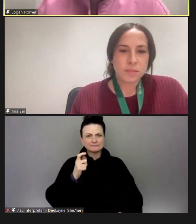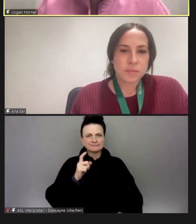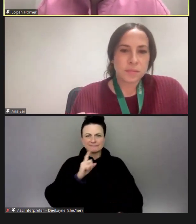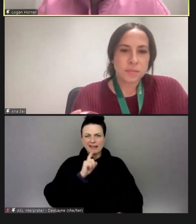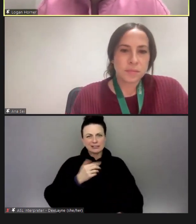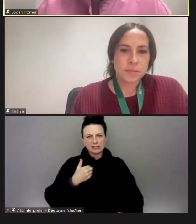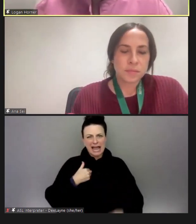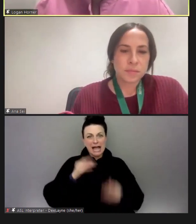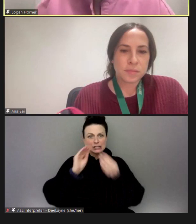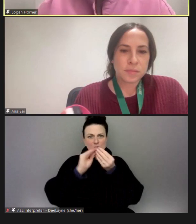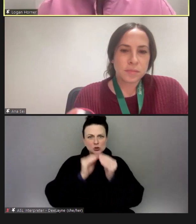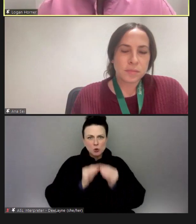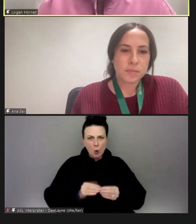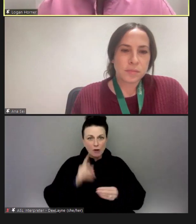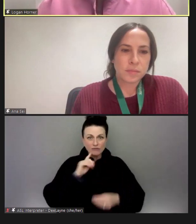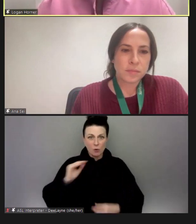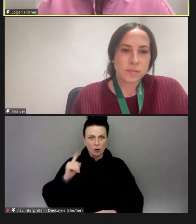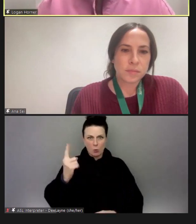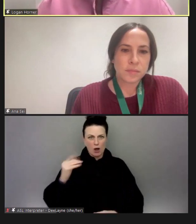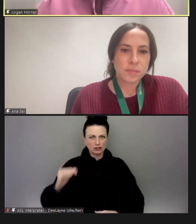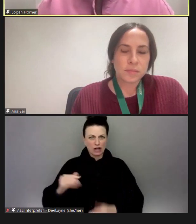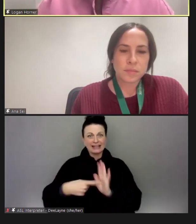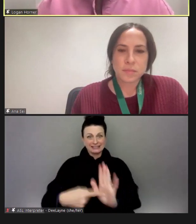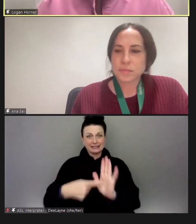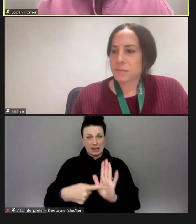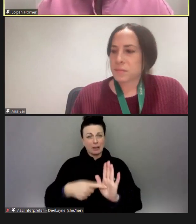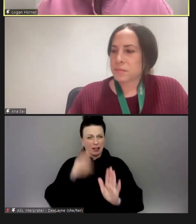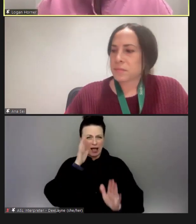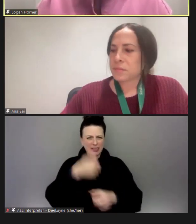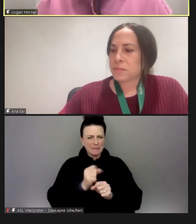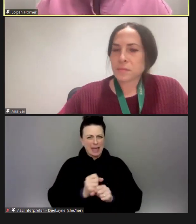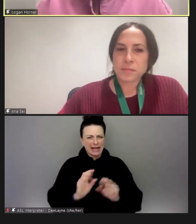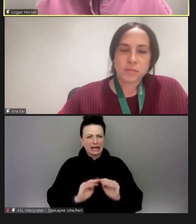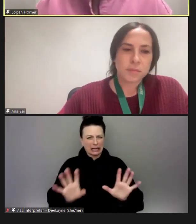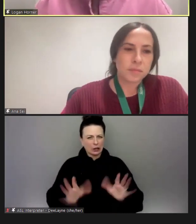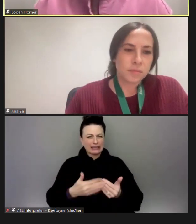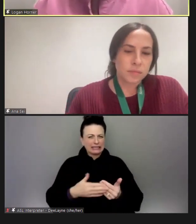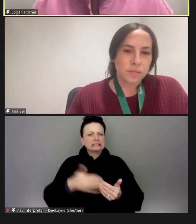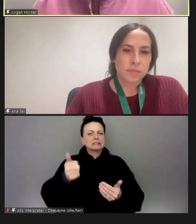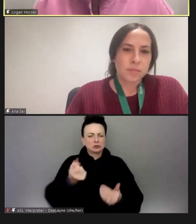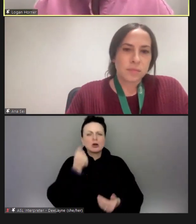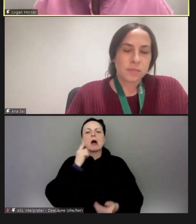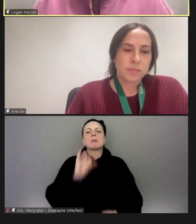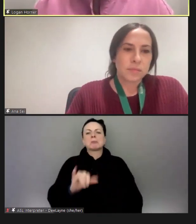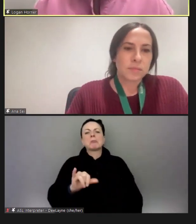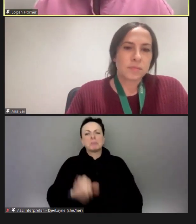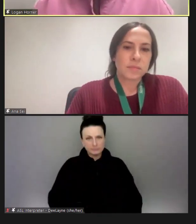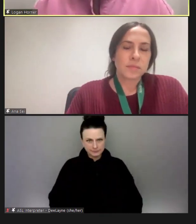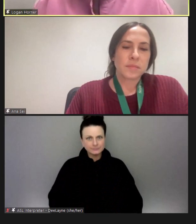of a child that I think will make this a